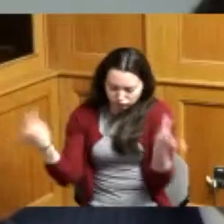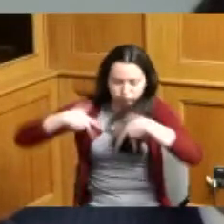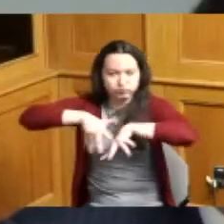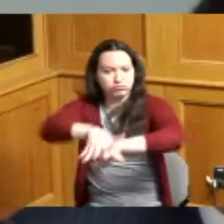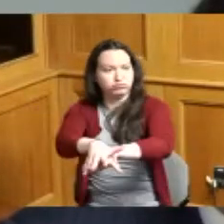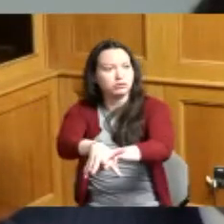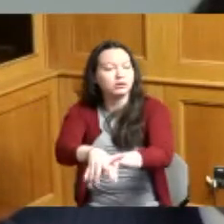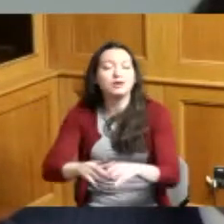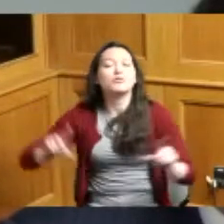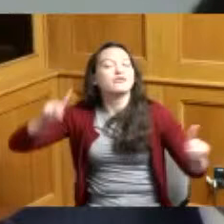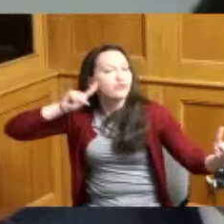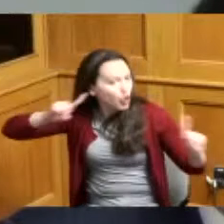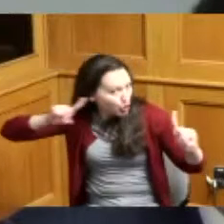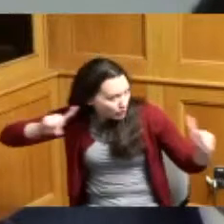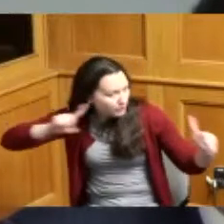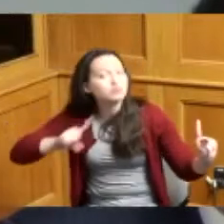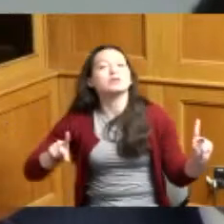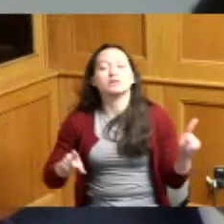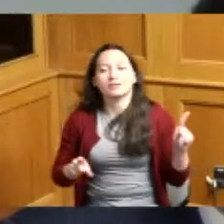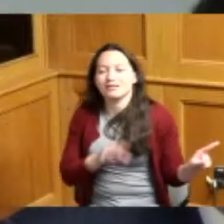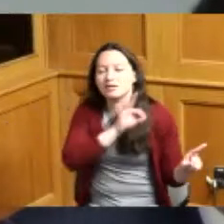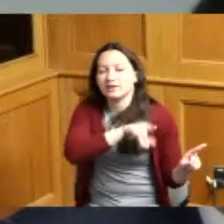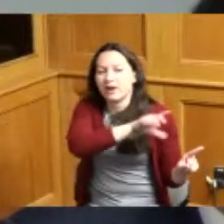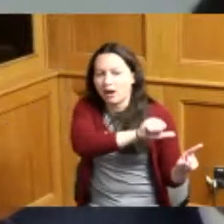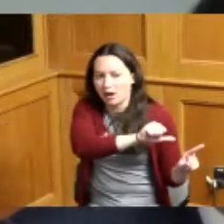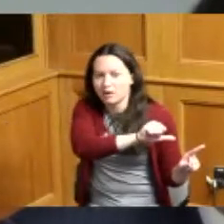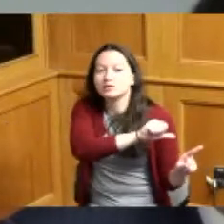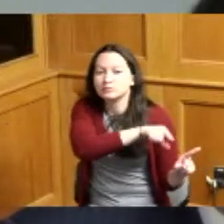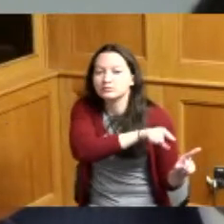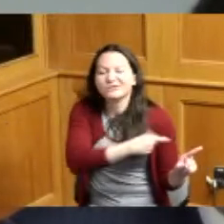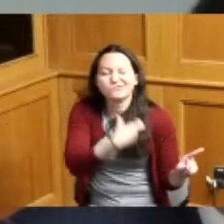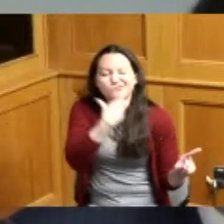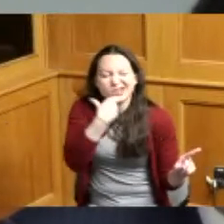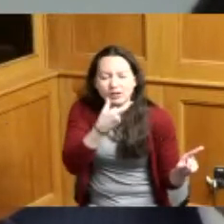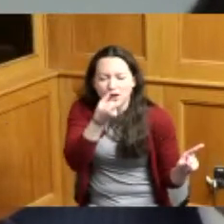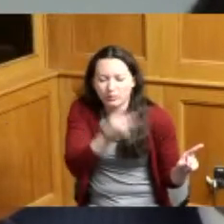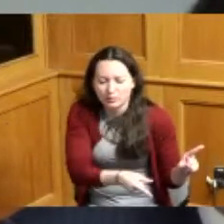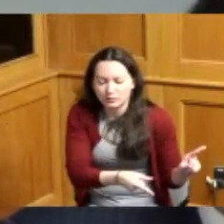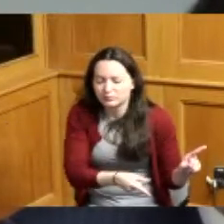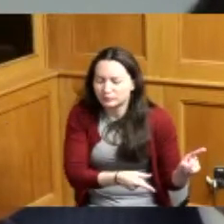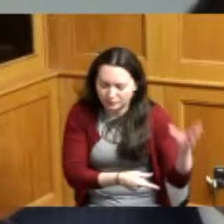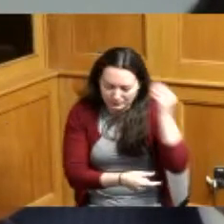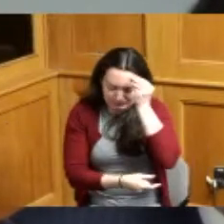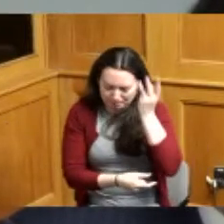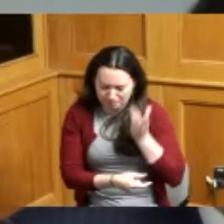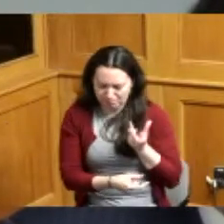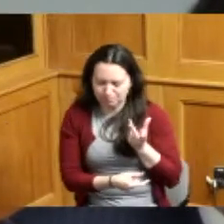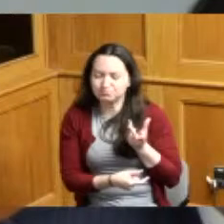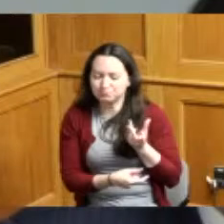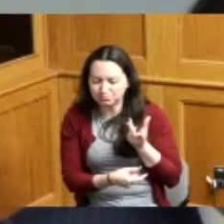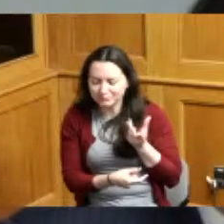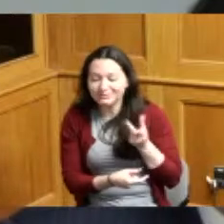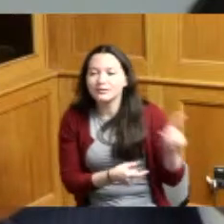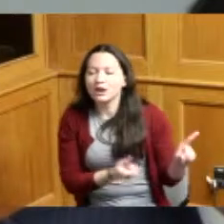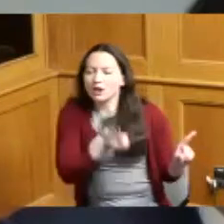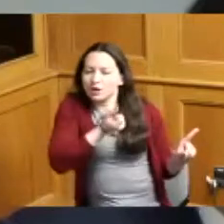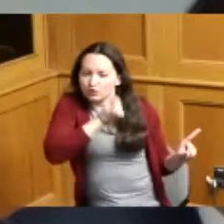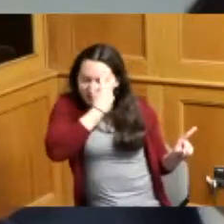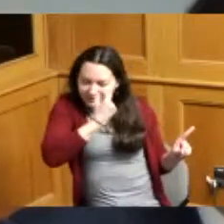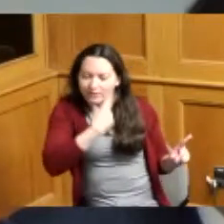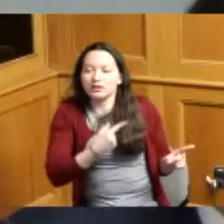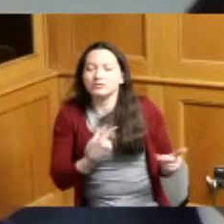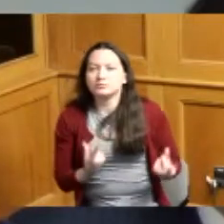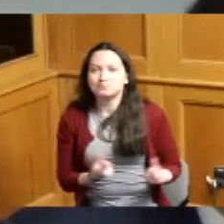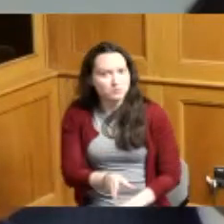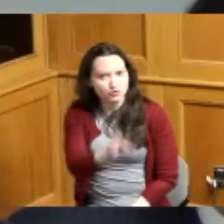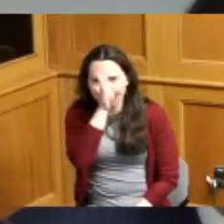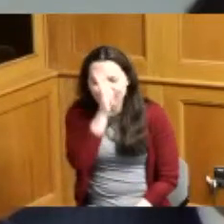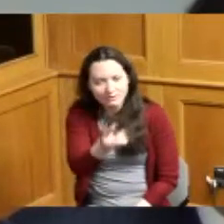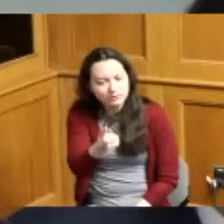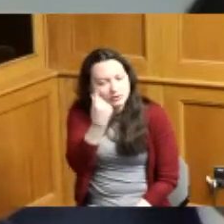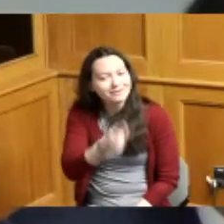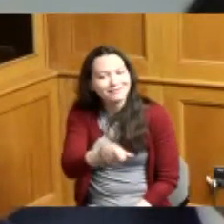we have heard uh from FIFA uh recently that uh they understand very directly the needs of NFL